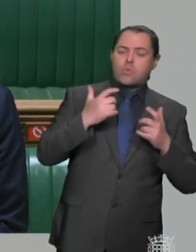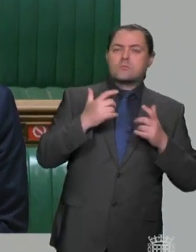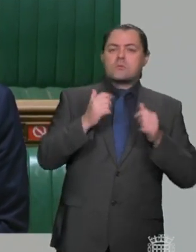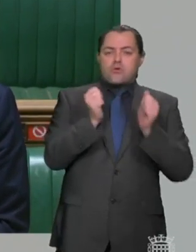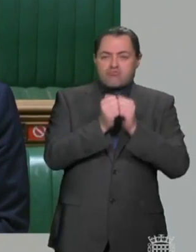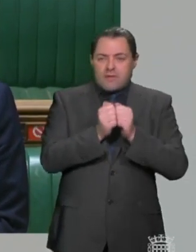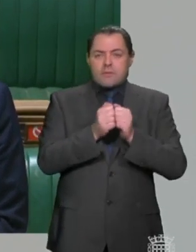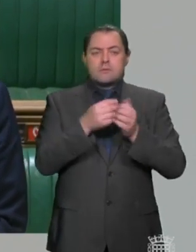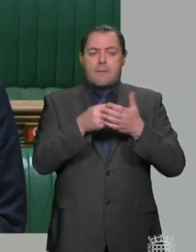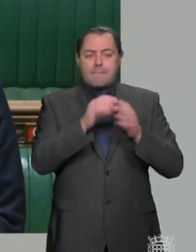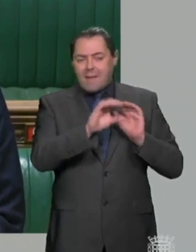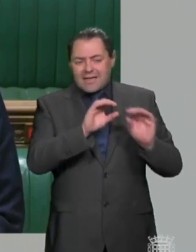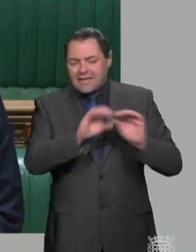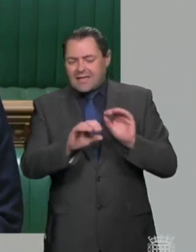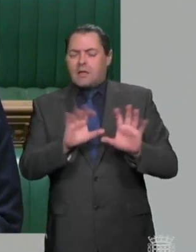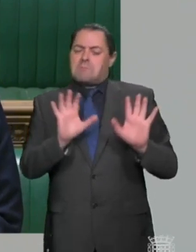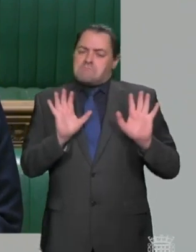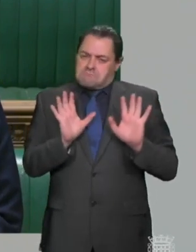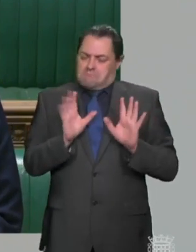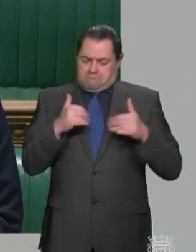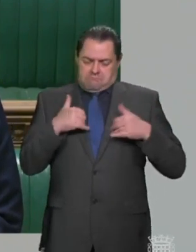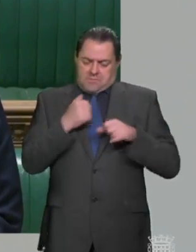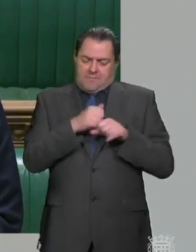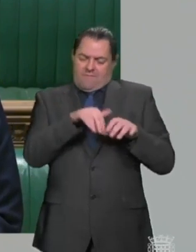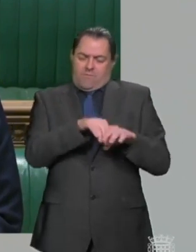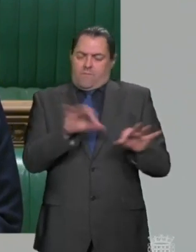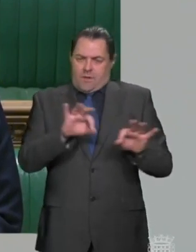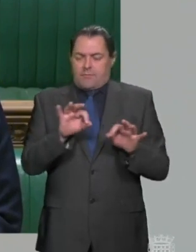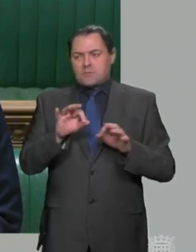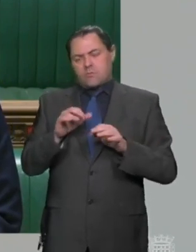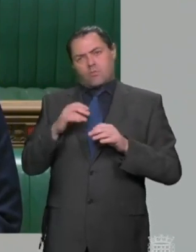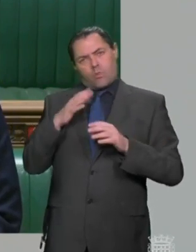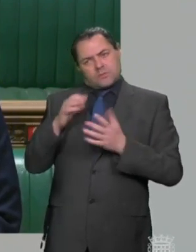agreed, but we are determined to ensure that postmasters and sub-postmasters are fairly